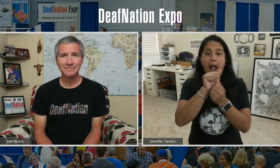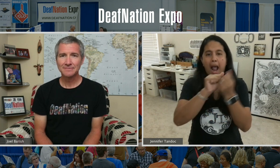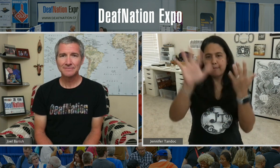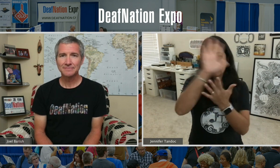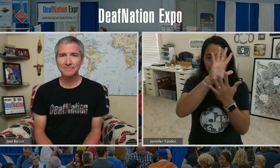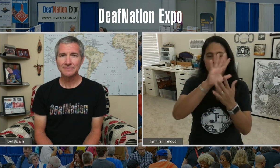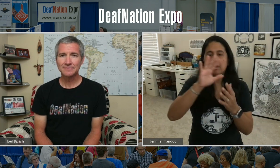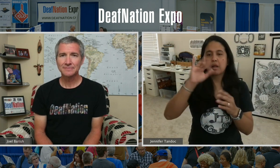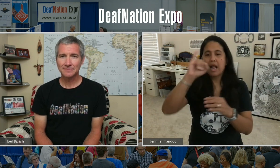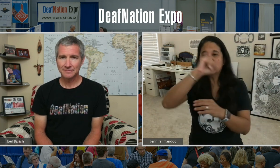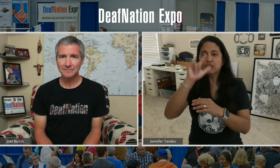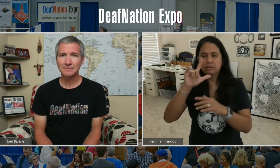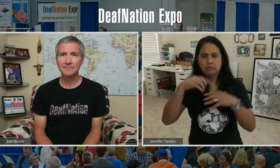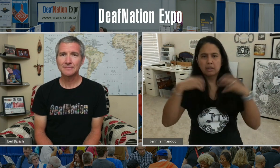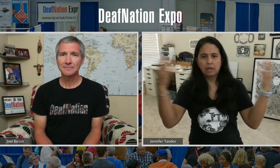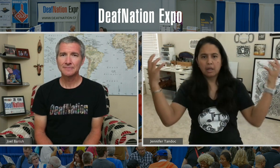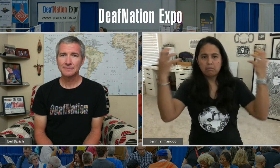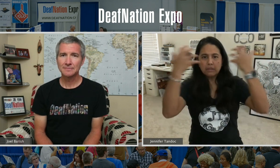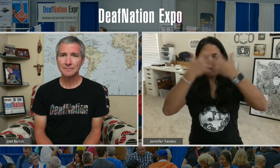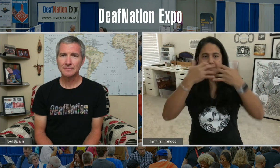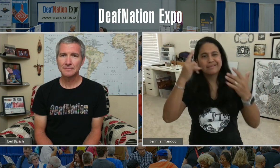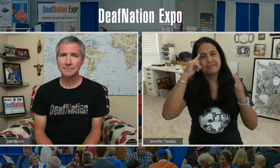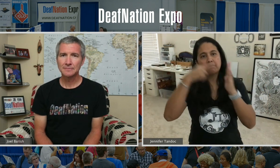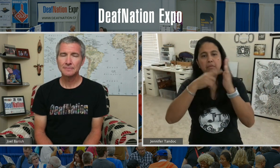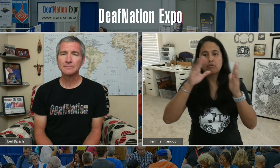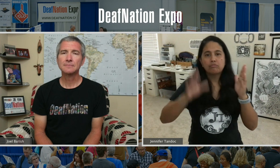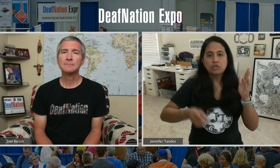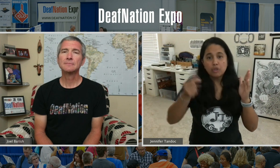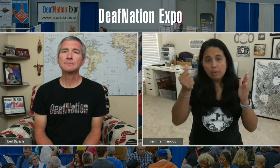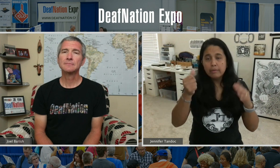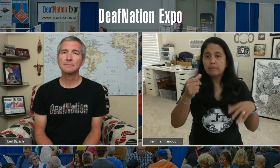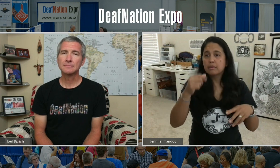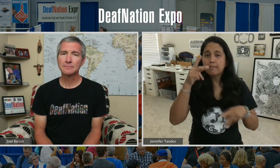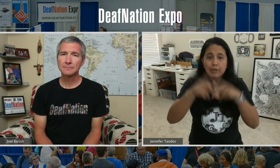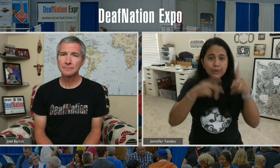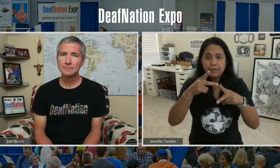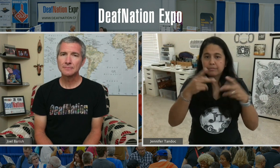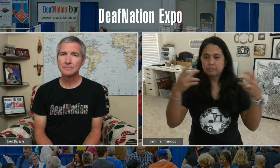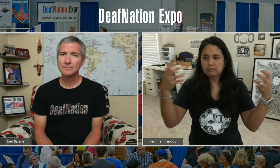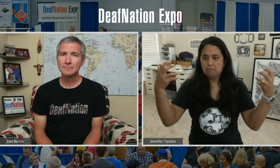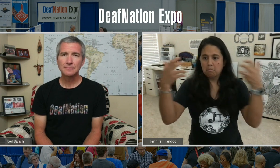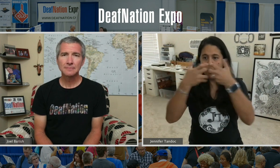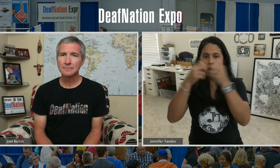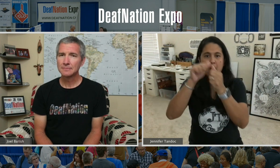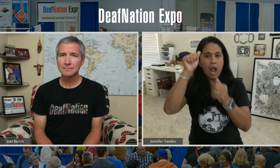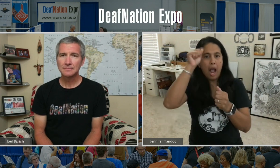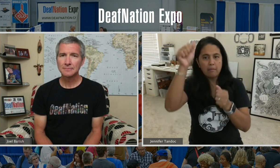because it’s abstract and has illusions combined, like a dog or people combined